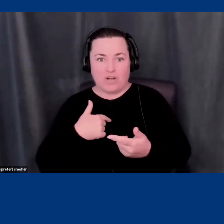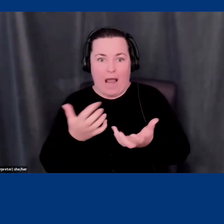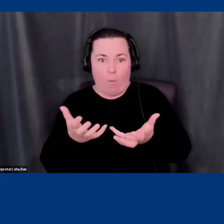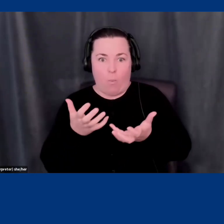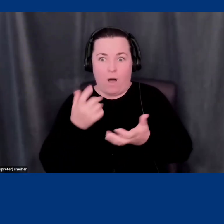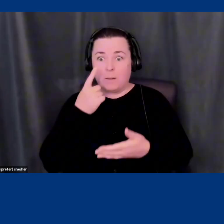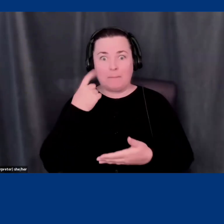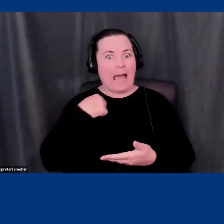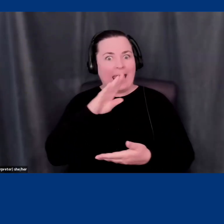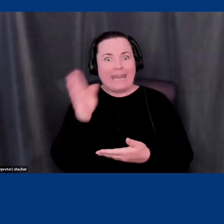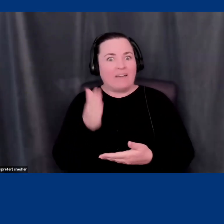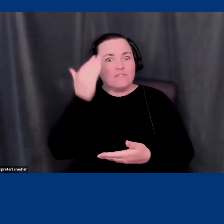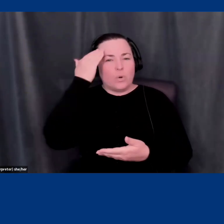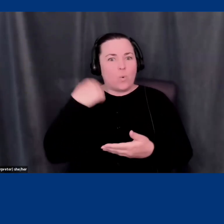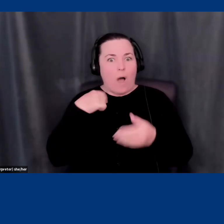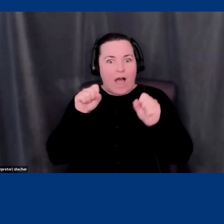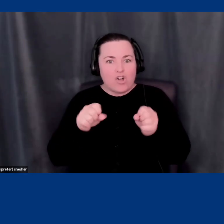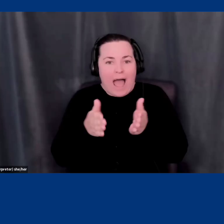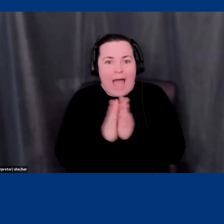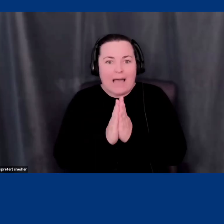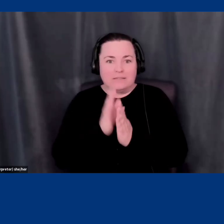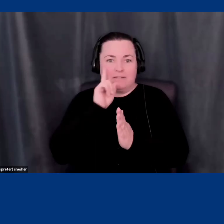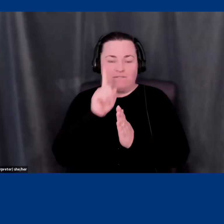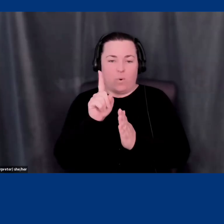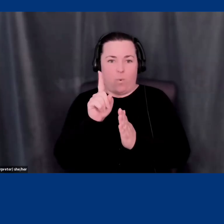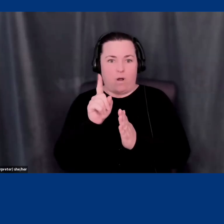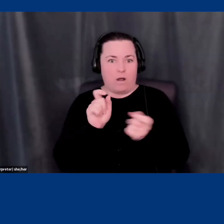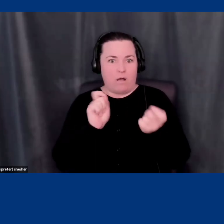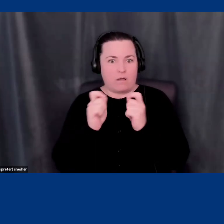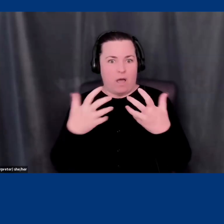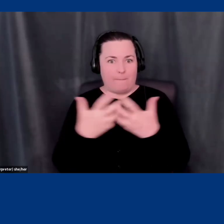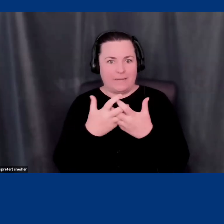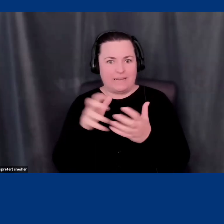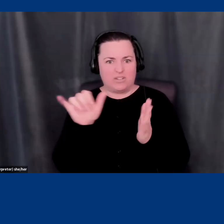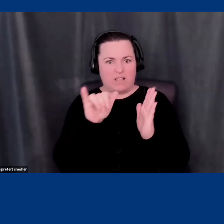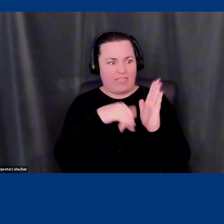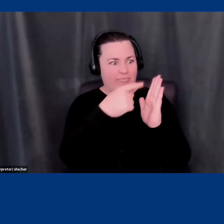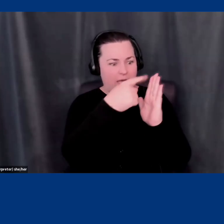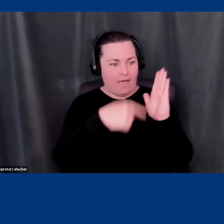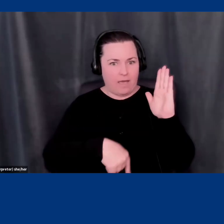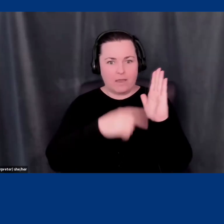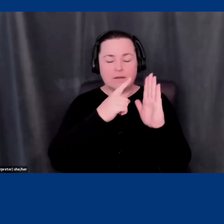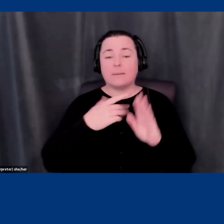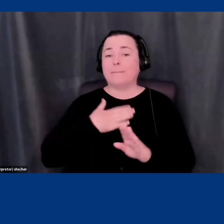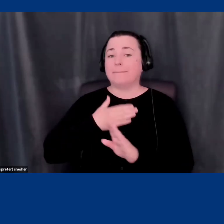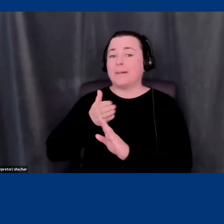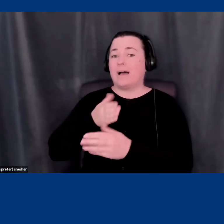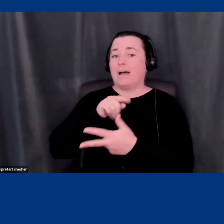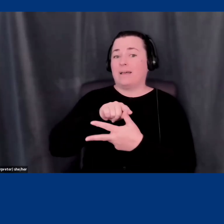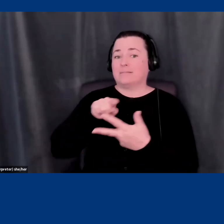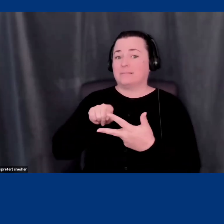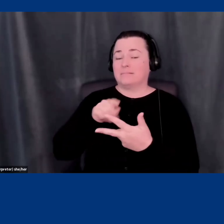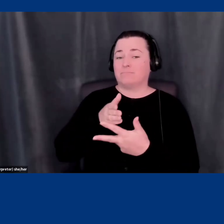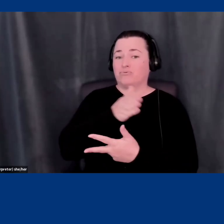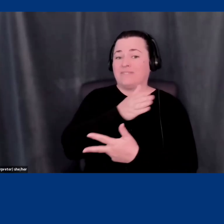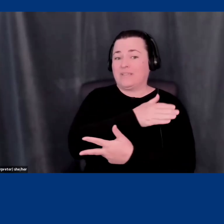I could asked for accommodations like that. When my previous pregnancies, I had asked, I think